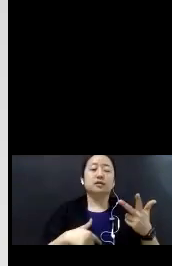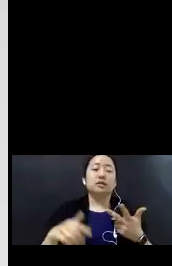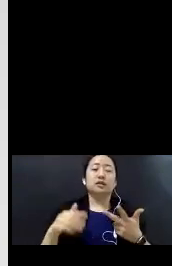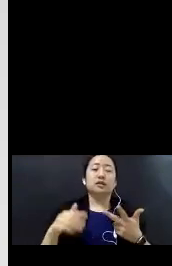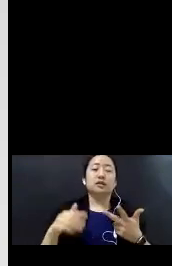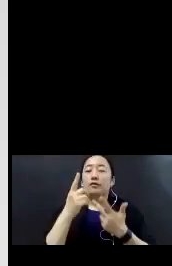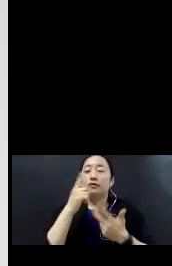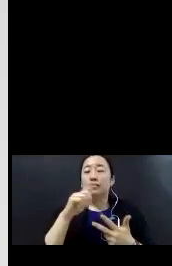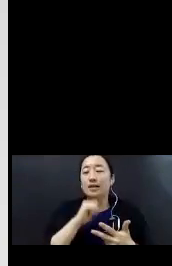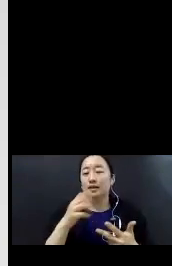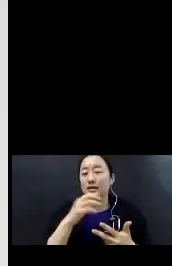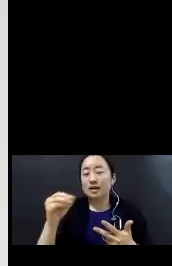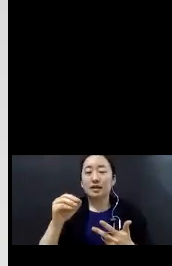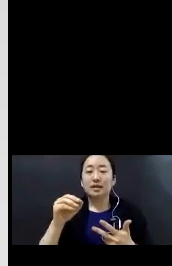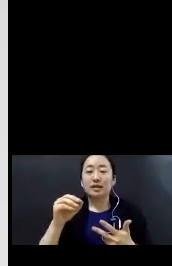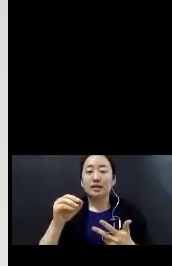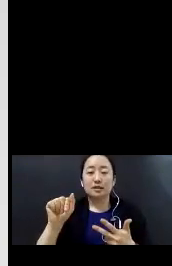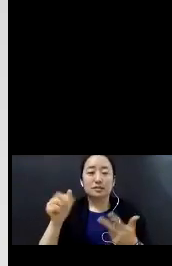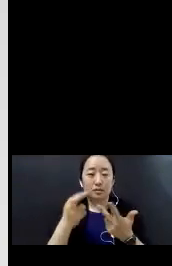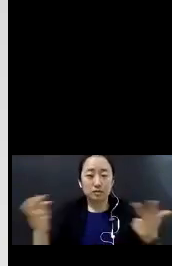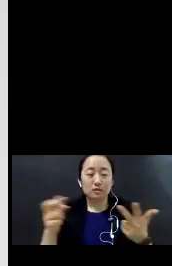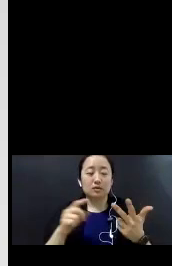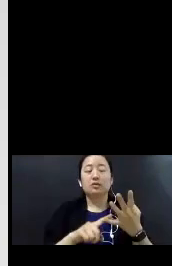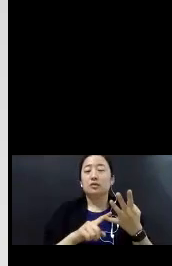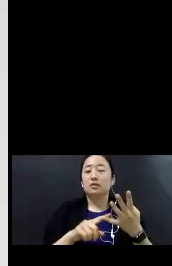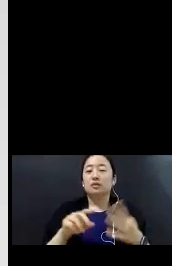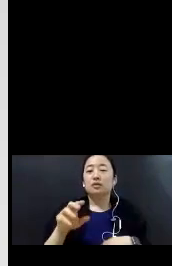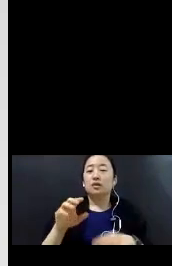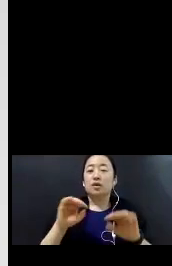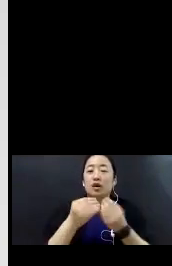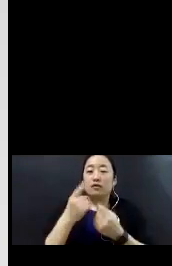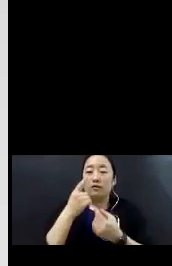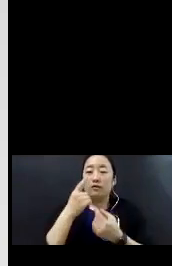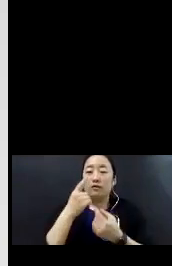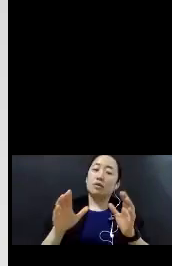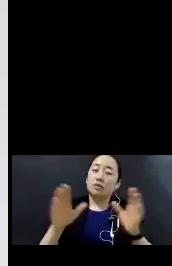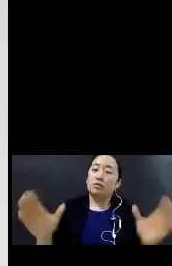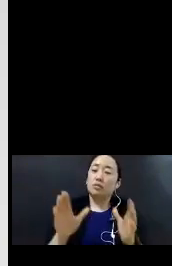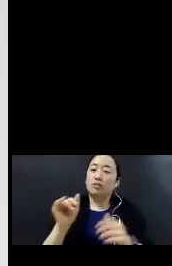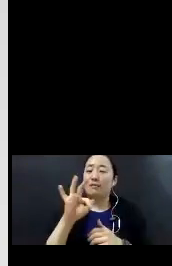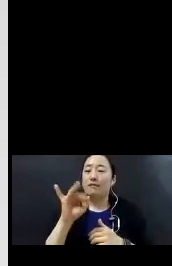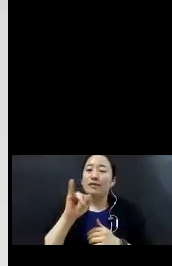RESOURCES, AND THE OFFICE FOR THE PROMOTION OF INDEPENDENT LIVING.